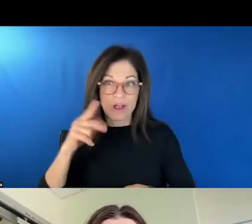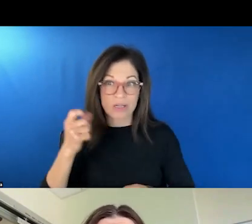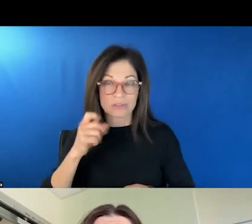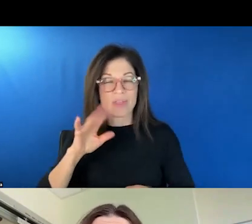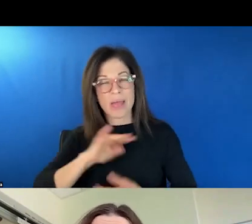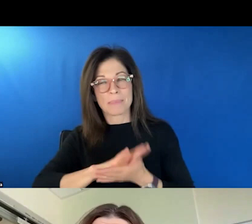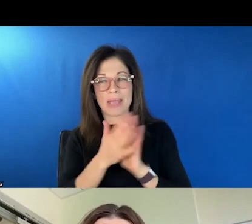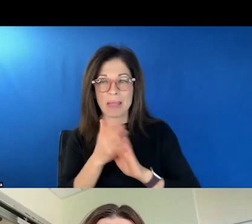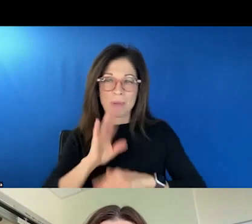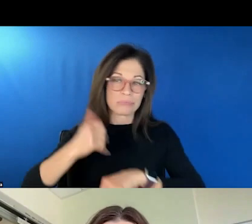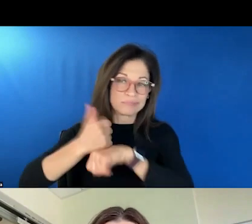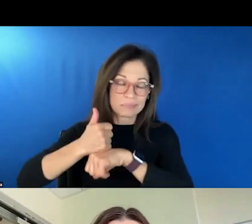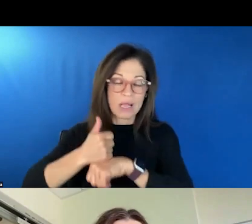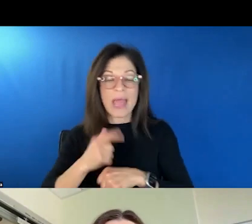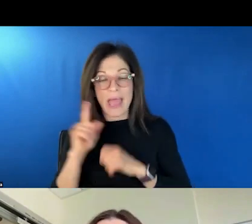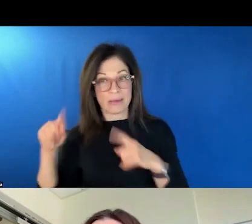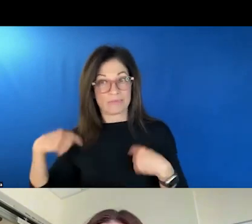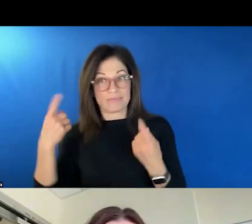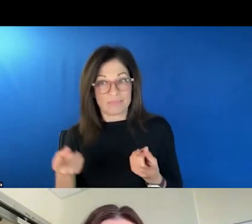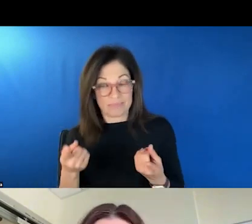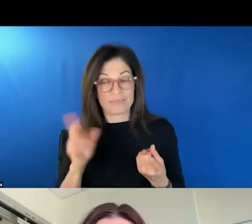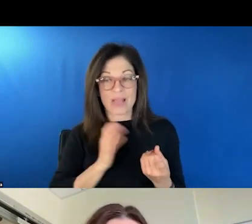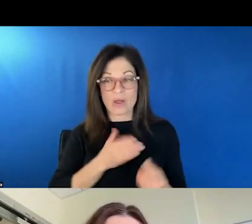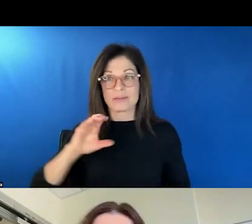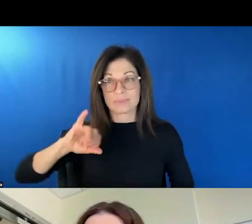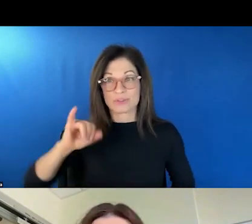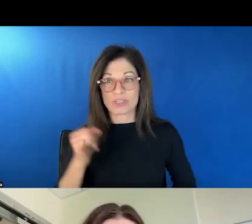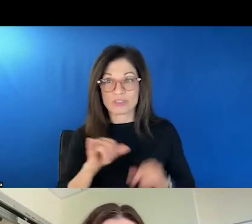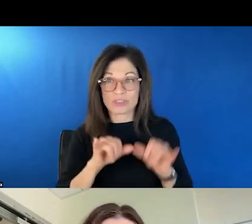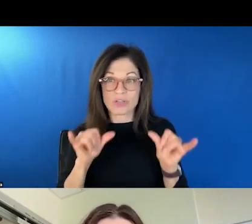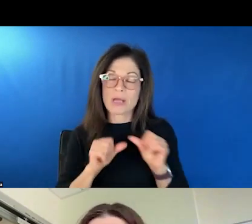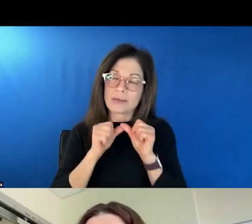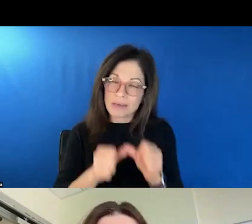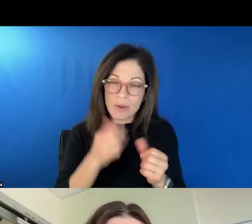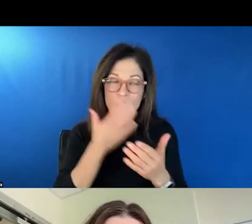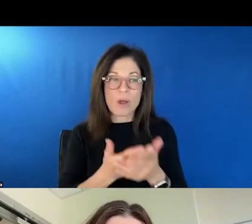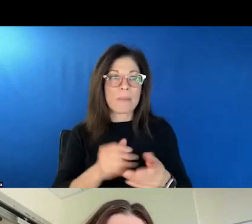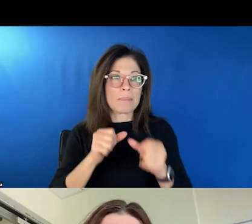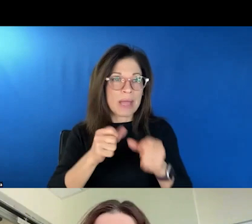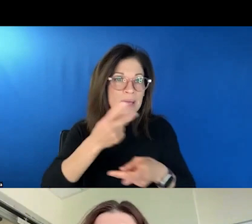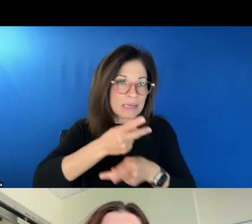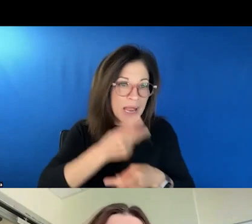OUR INFRASTRUCTURE IS WELL MAINTAINED AND POPULAR AND